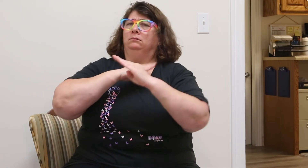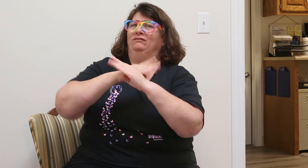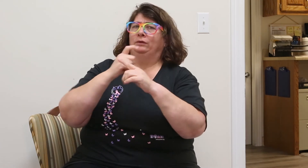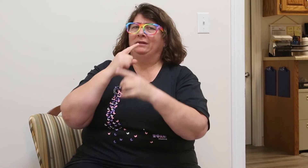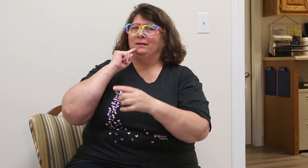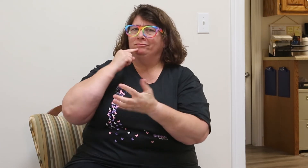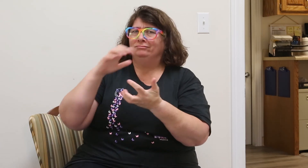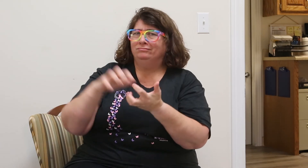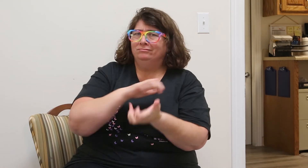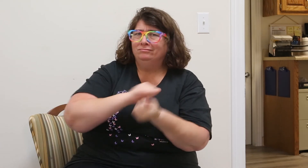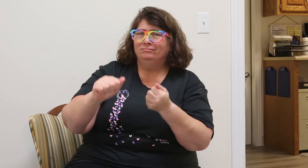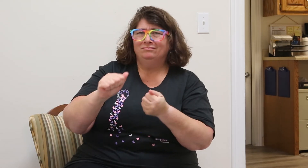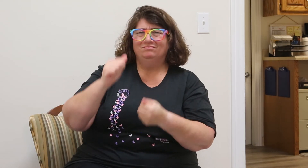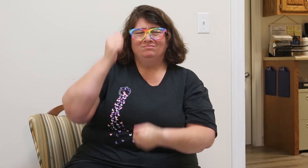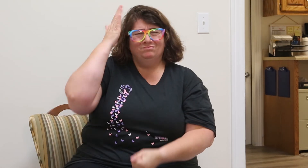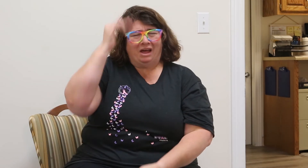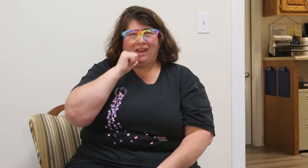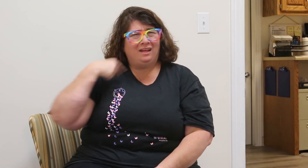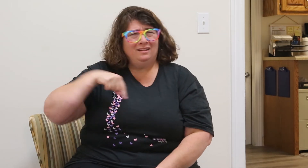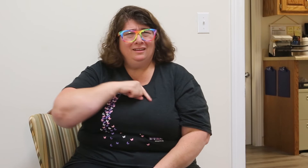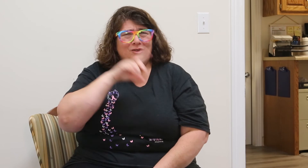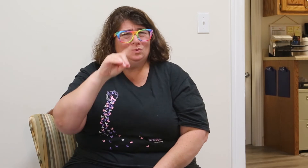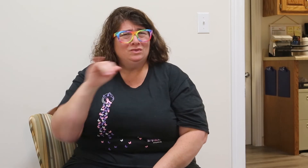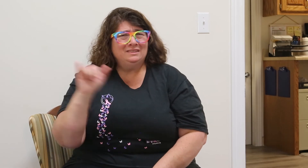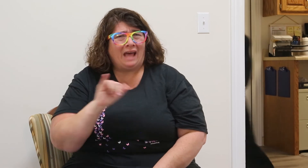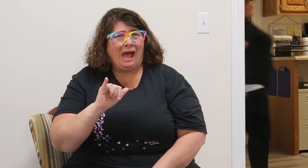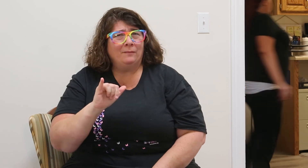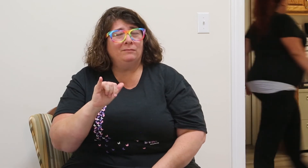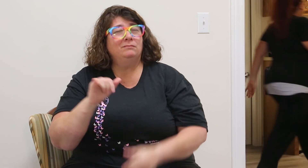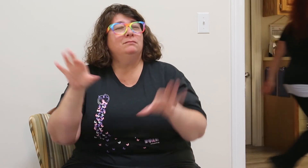to prevent any severe damage, why can’t we do the same for our skin?